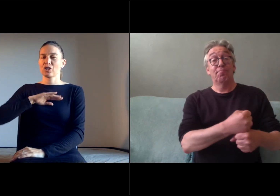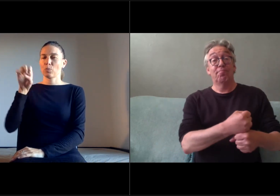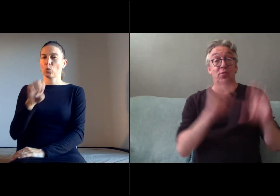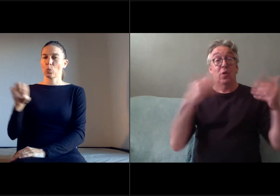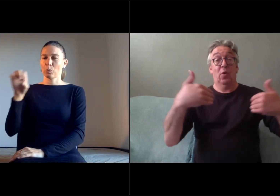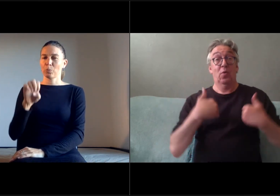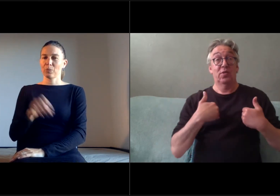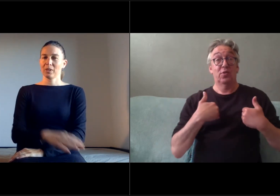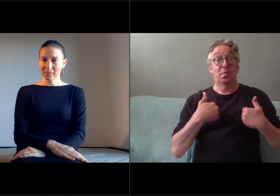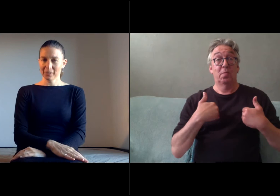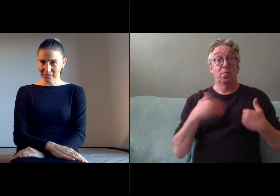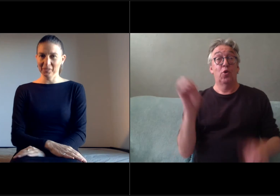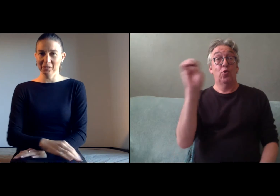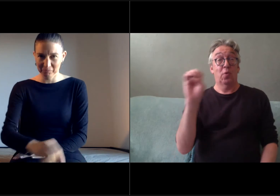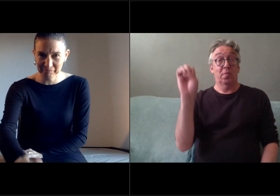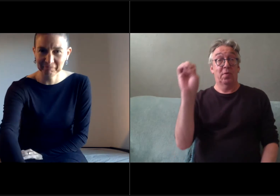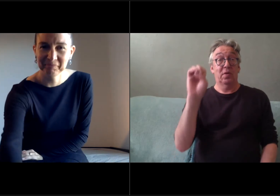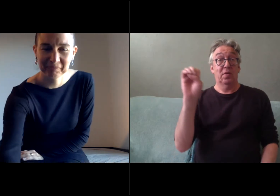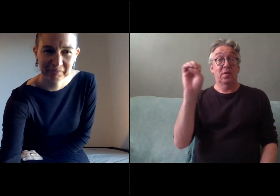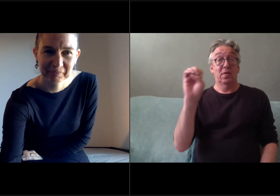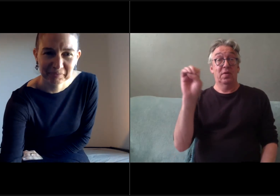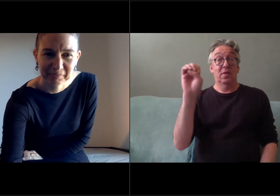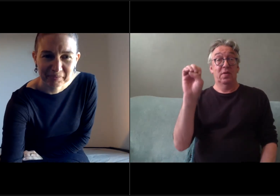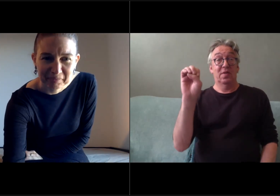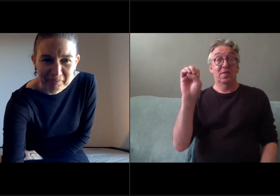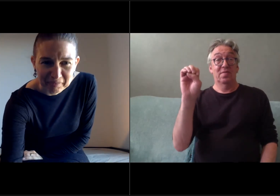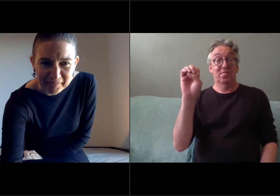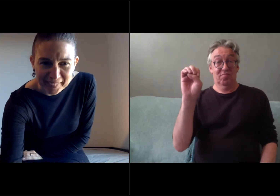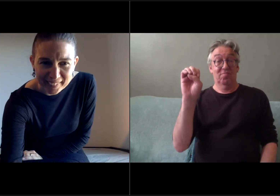Hello. Thank you very much for the invitation.